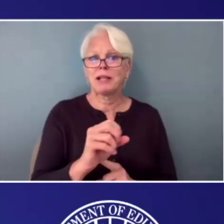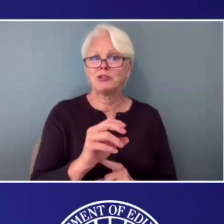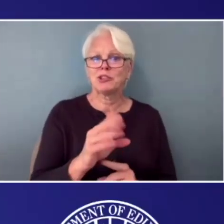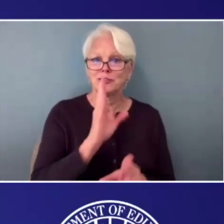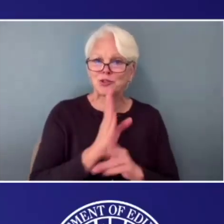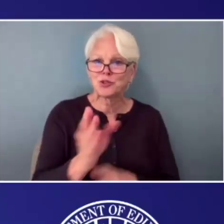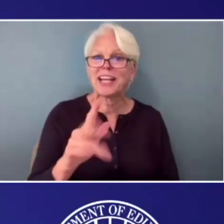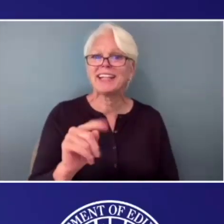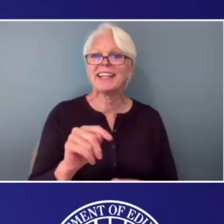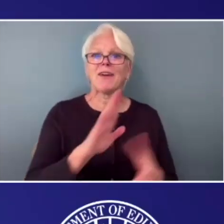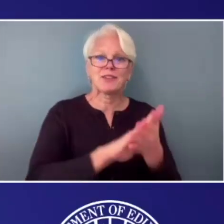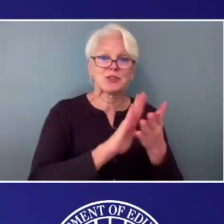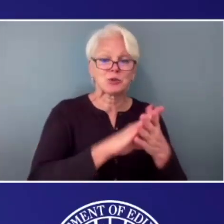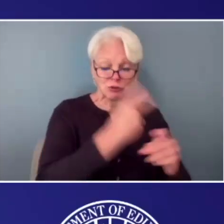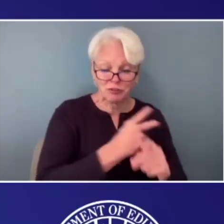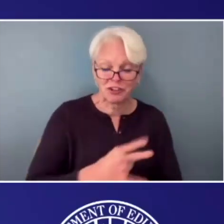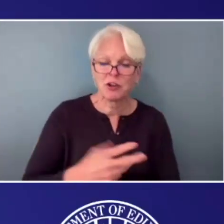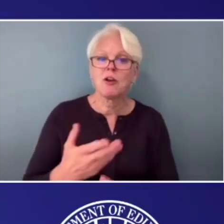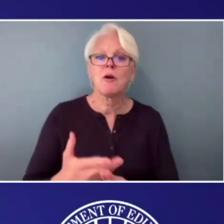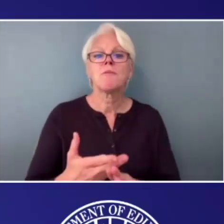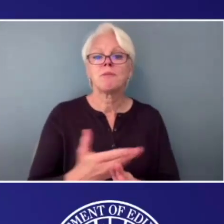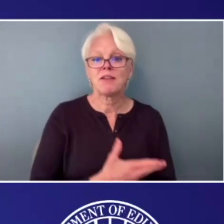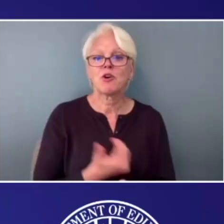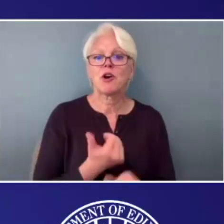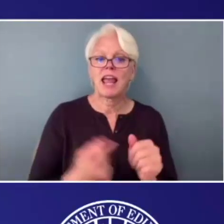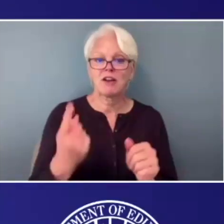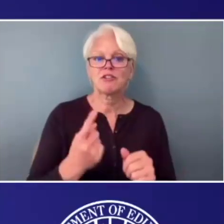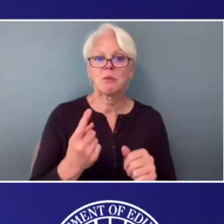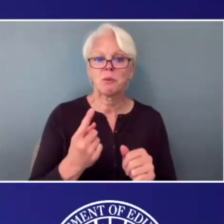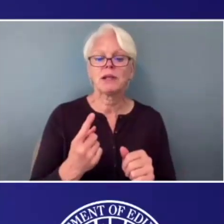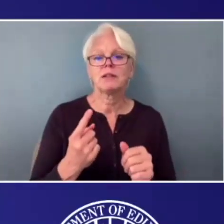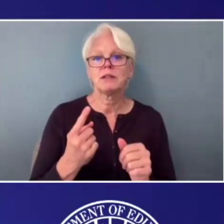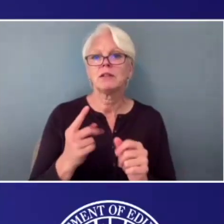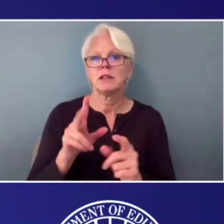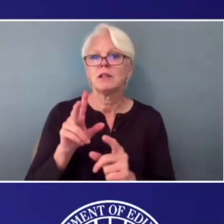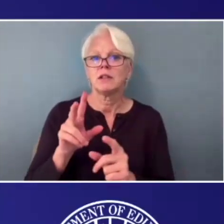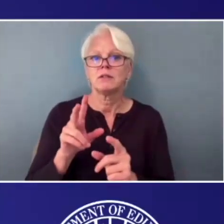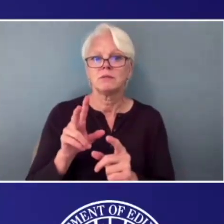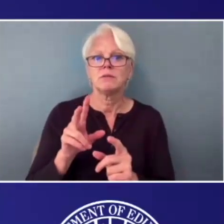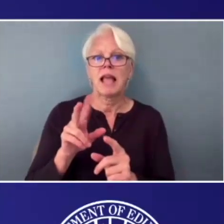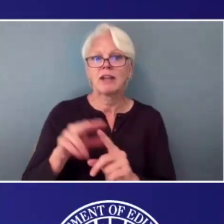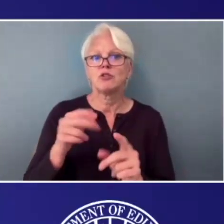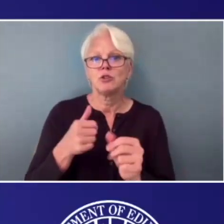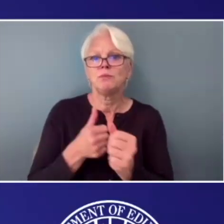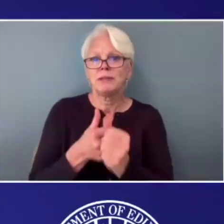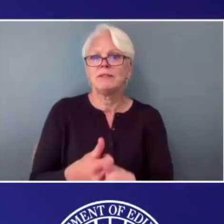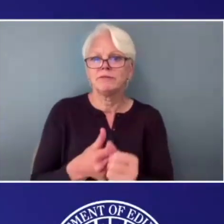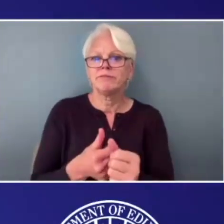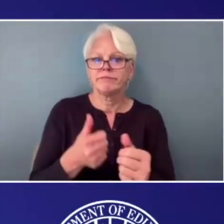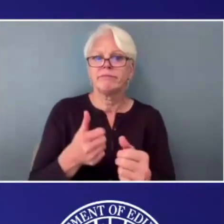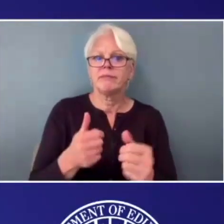everybody was applied to the lower loan limits, annual loan limits. So is that my misunderstanding?